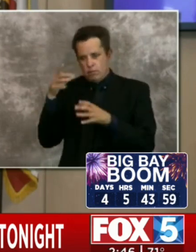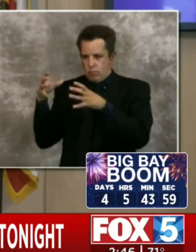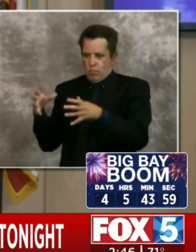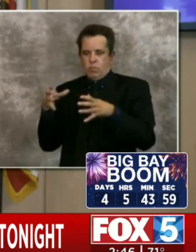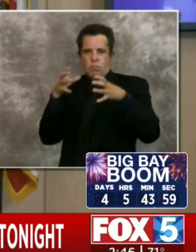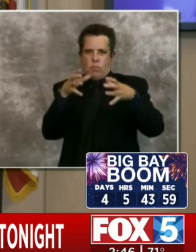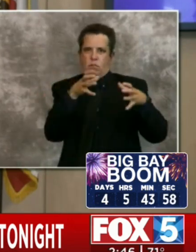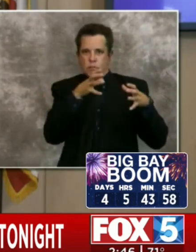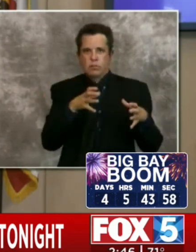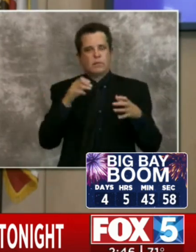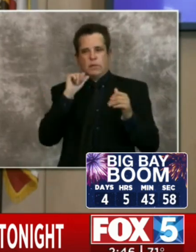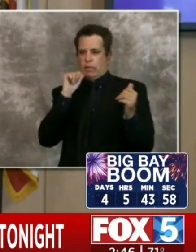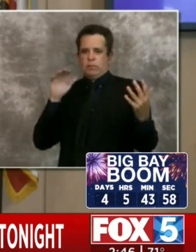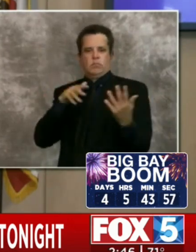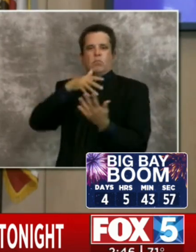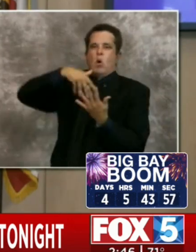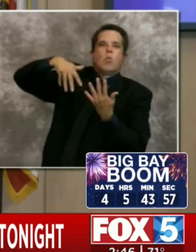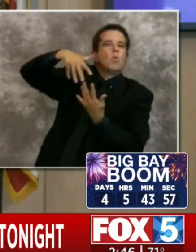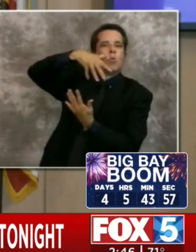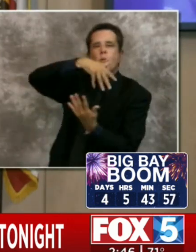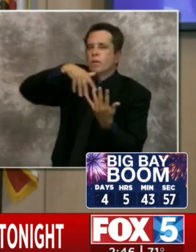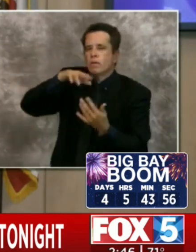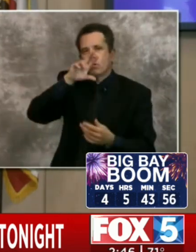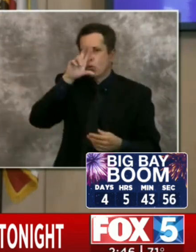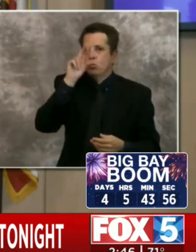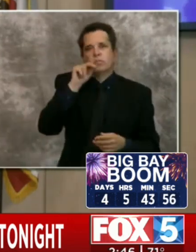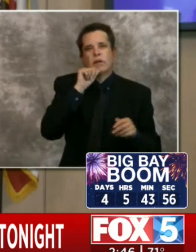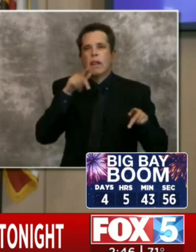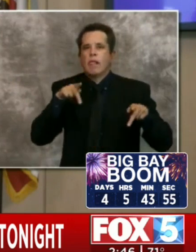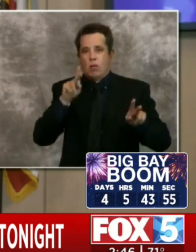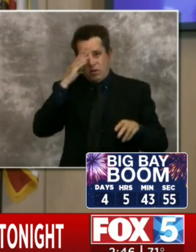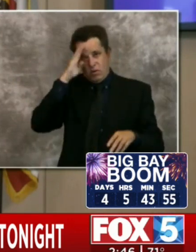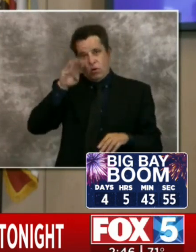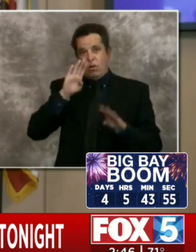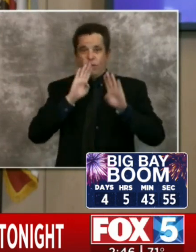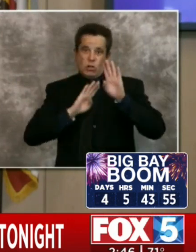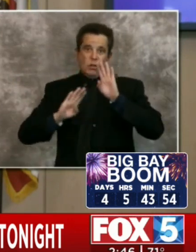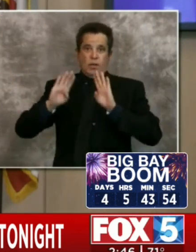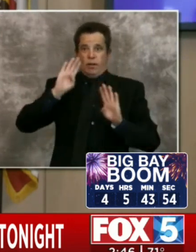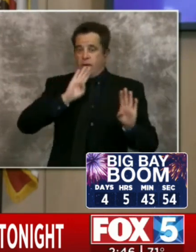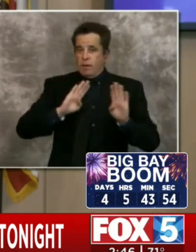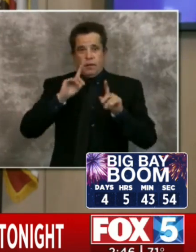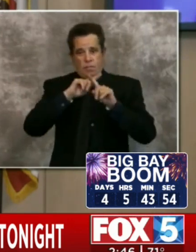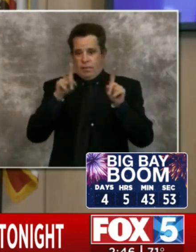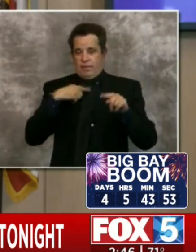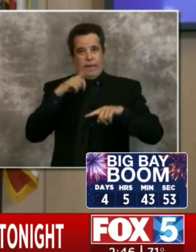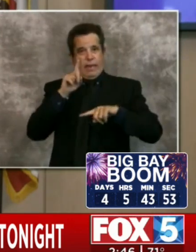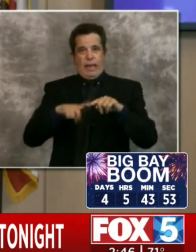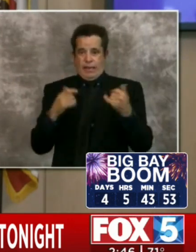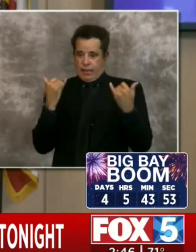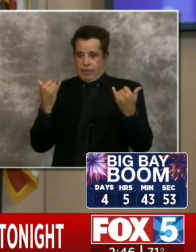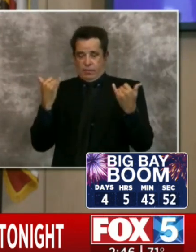PEOPLE IN PLEASE LIMIT YOUR GROUP TO YOUR OWN HOUSEHOLD.